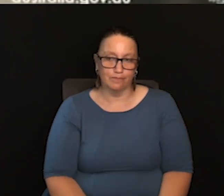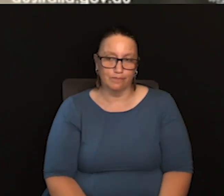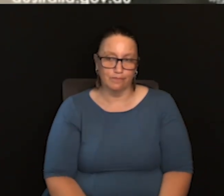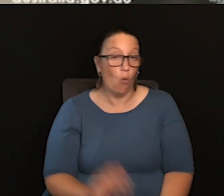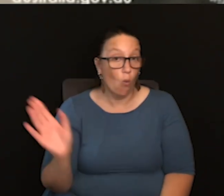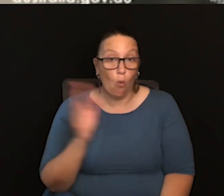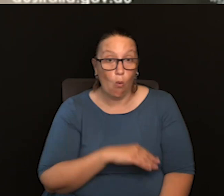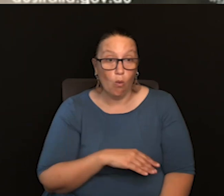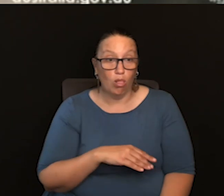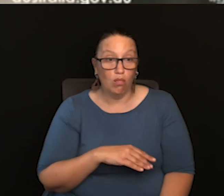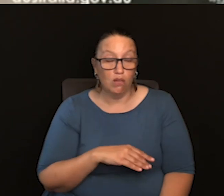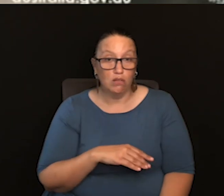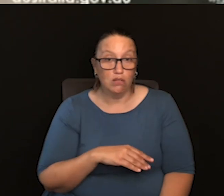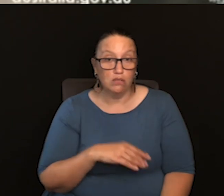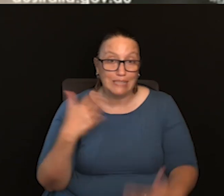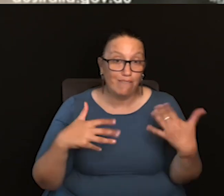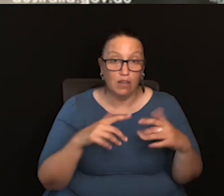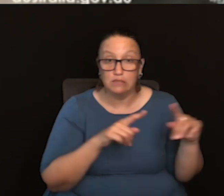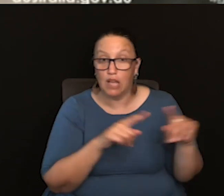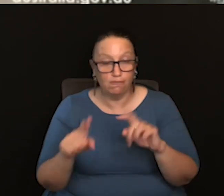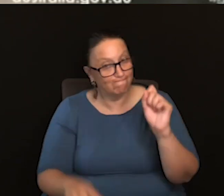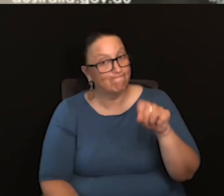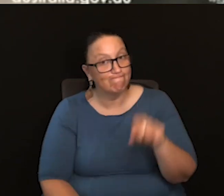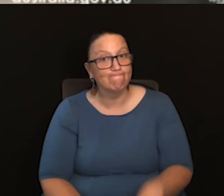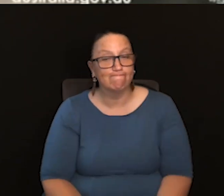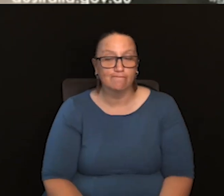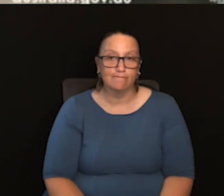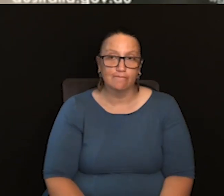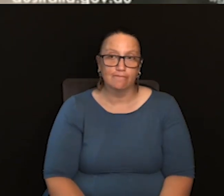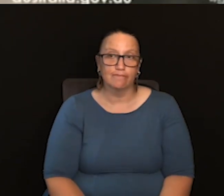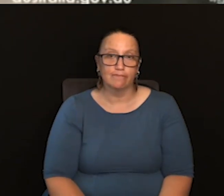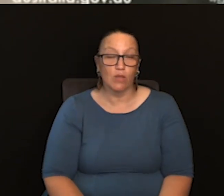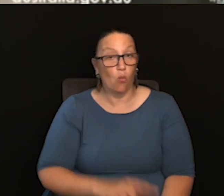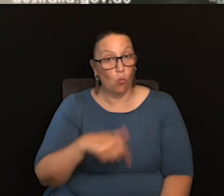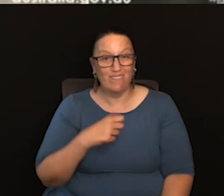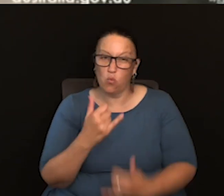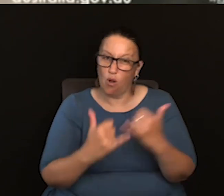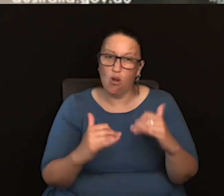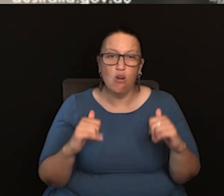we do have one of the lowest rates of loss of life. And one of the strongest economic recoveries.